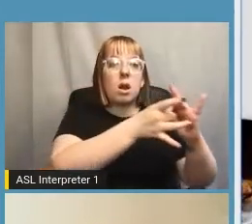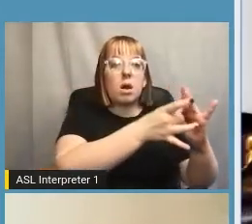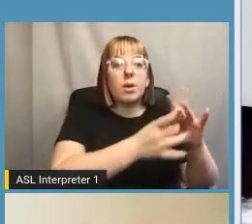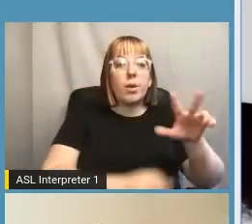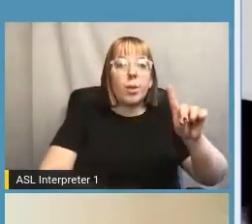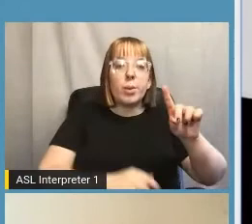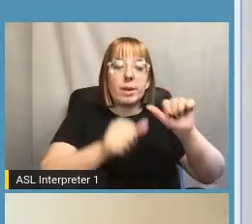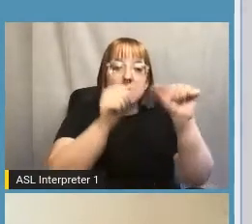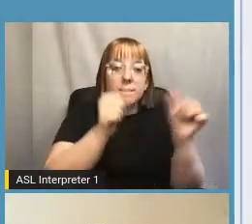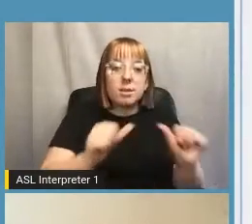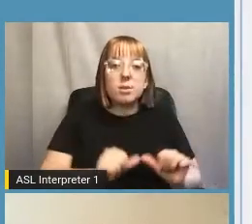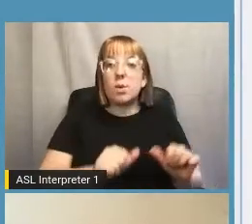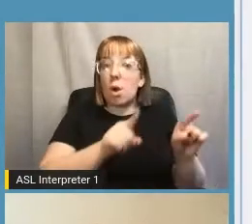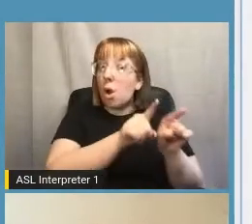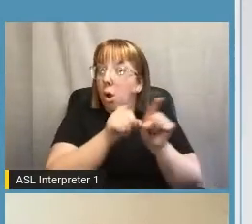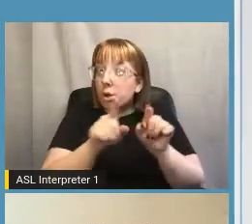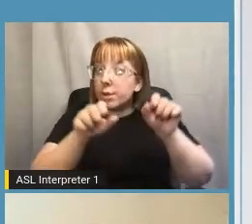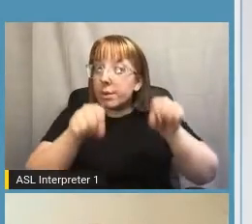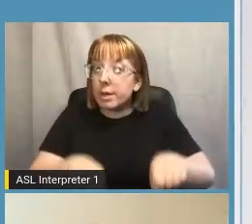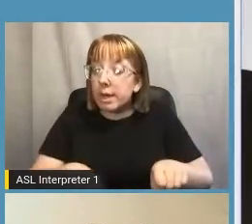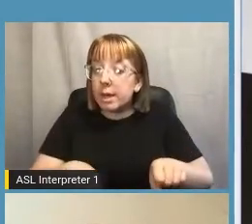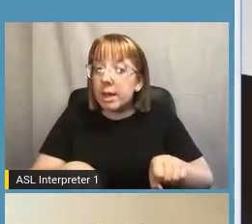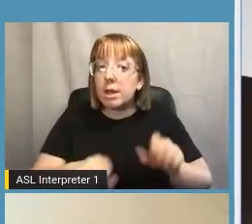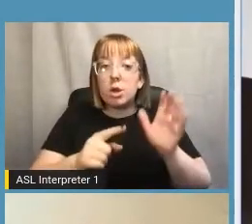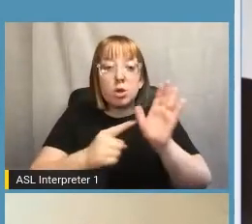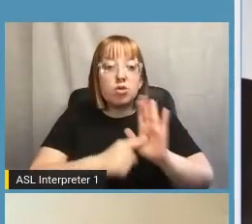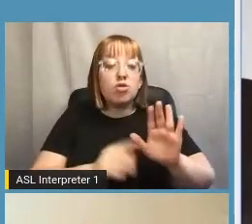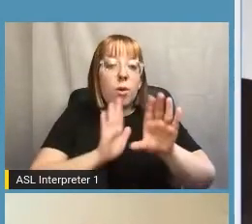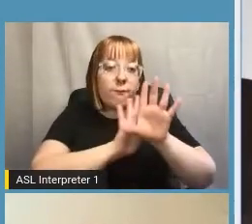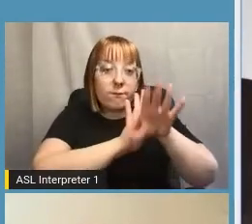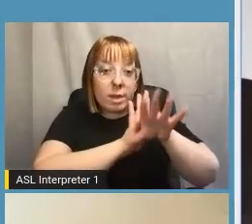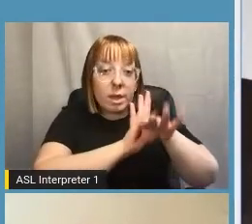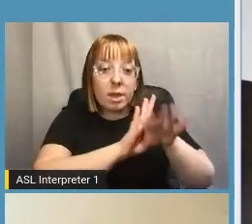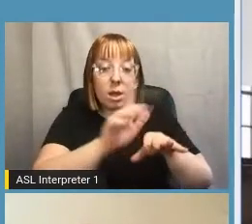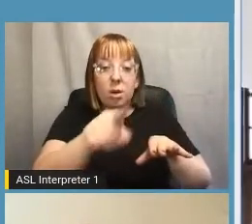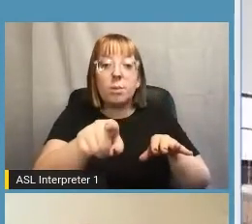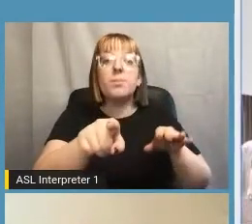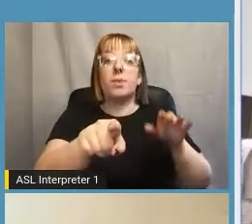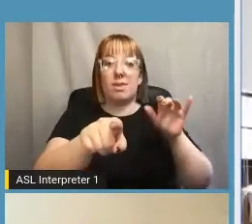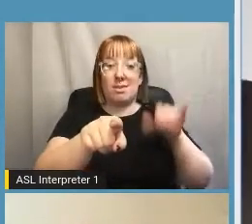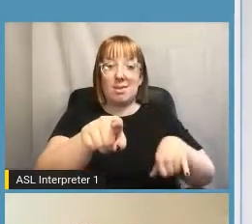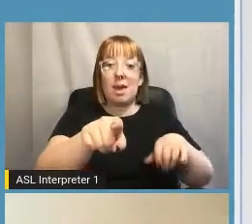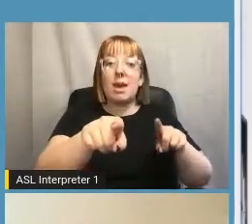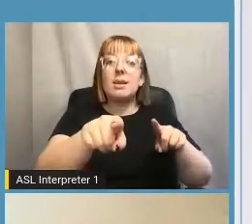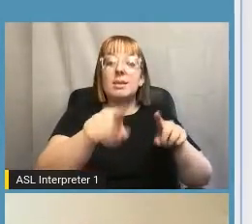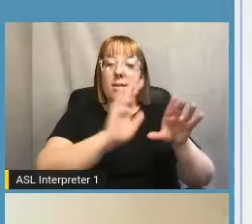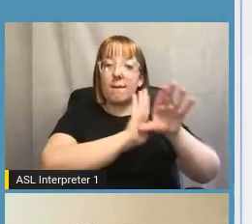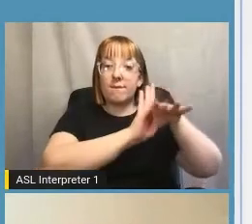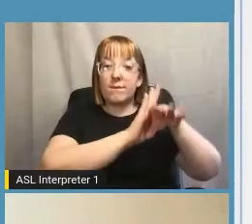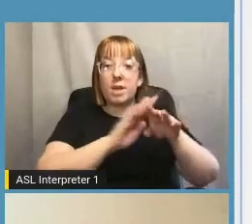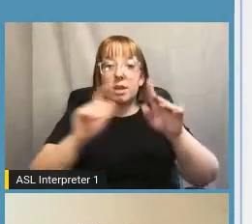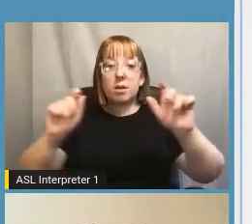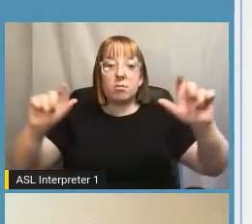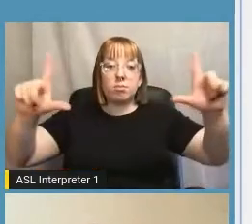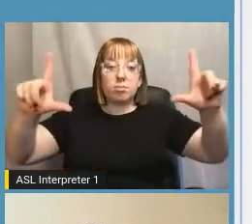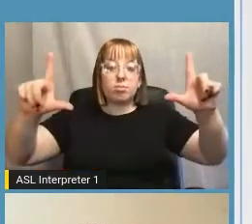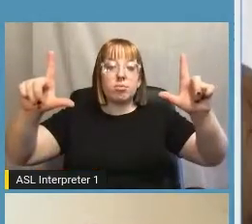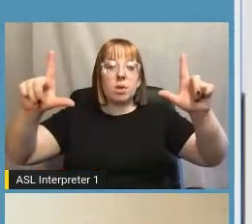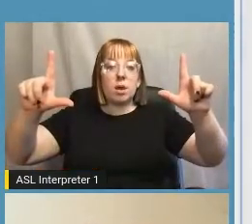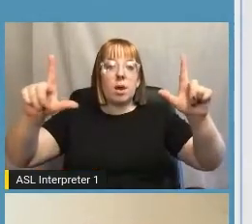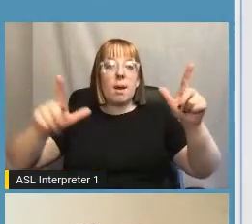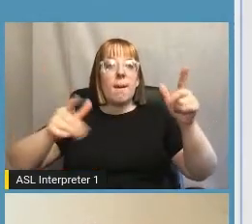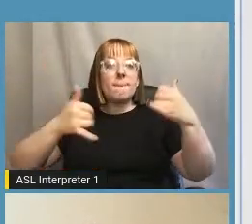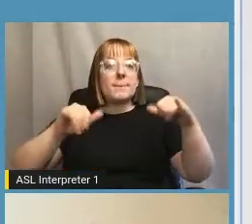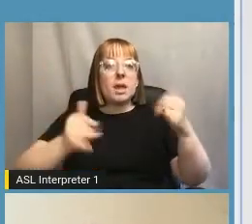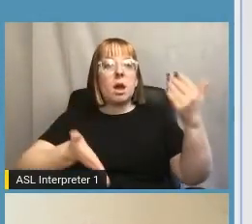you're able to also um show video so this one is a video playing on a loop of the student's work